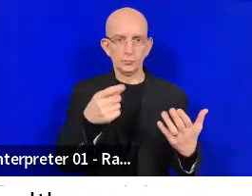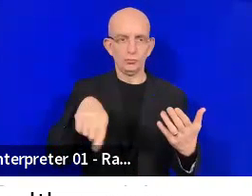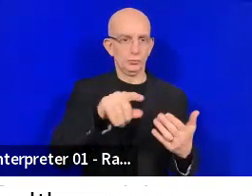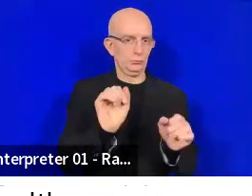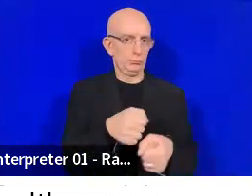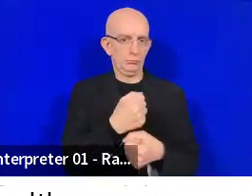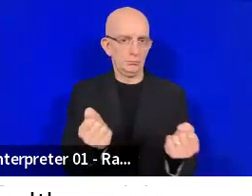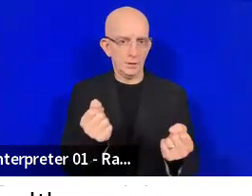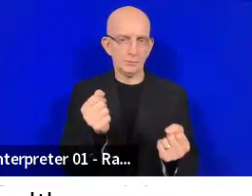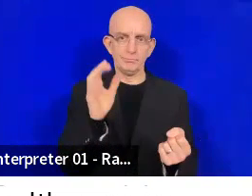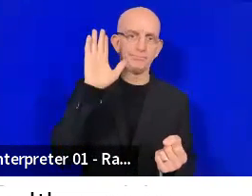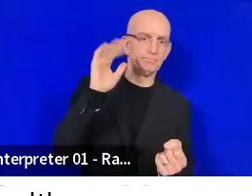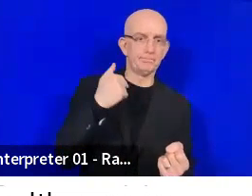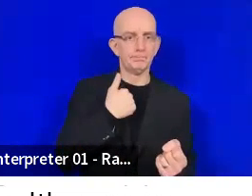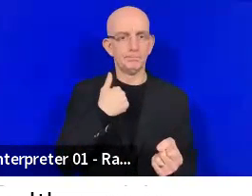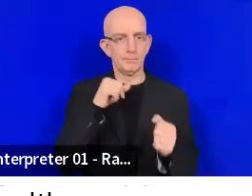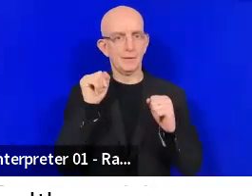It will be live streamed.